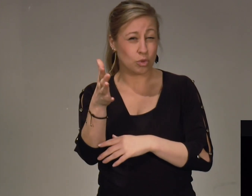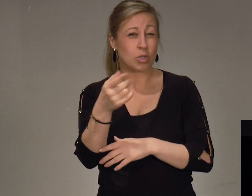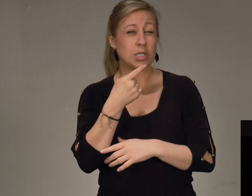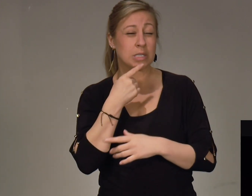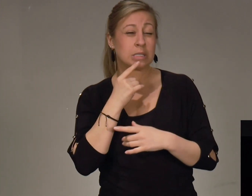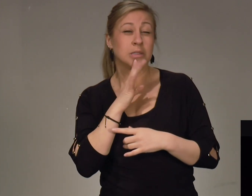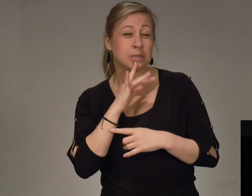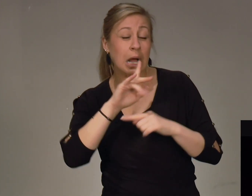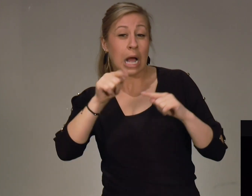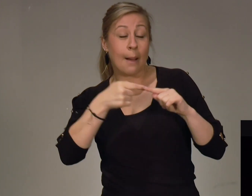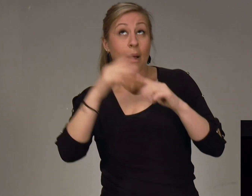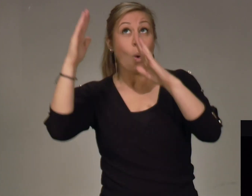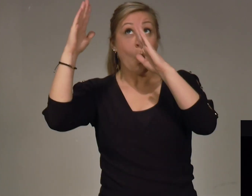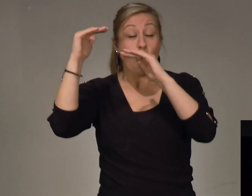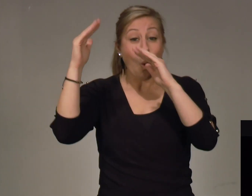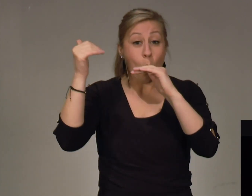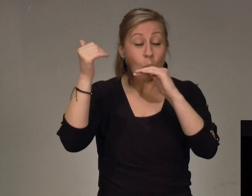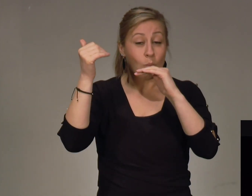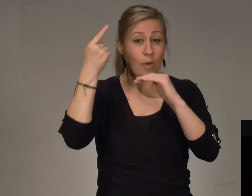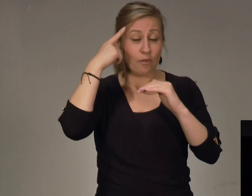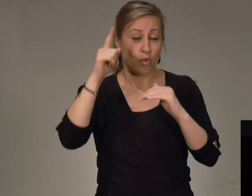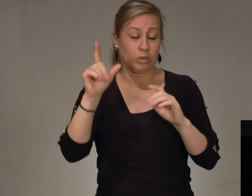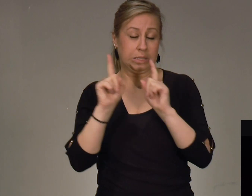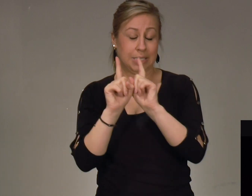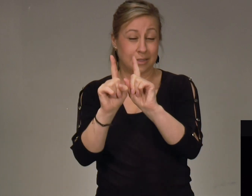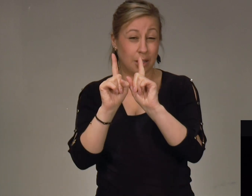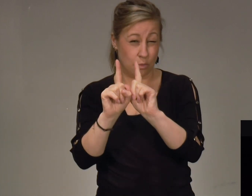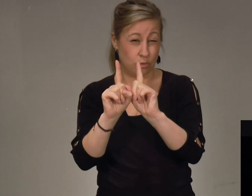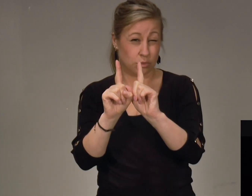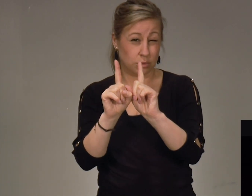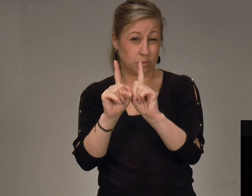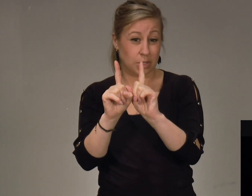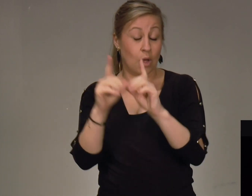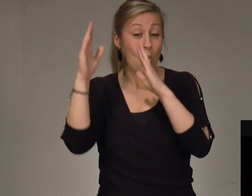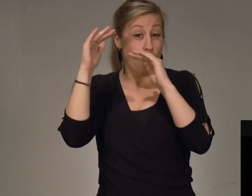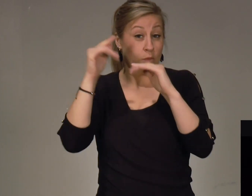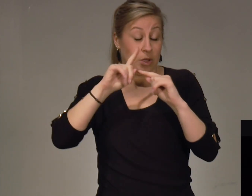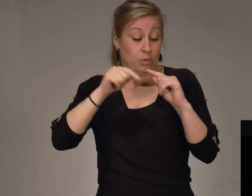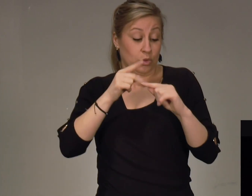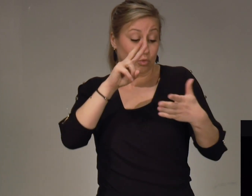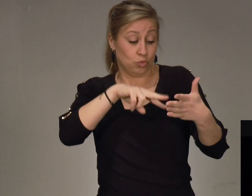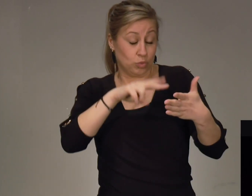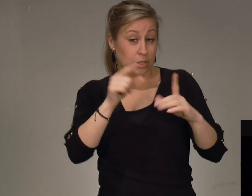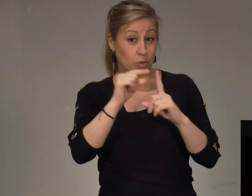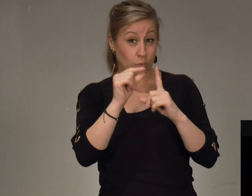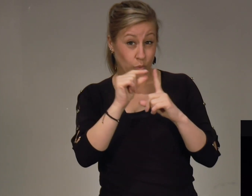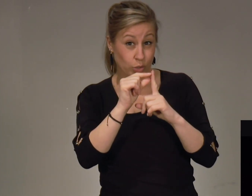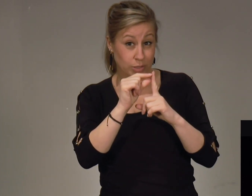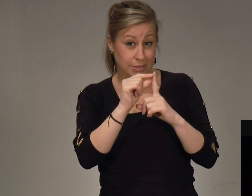as we read His words here, speaks hope to your heart, to your spirit, this morning.